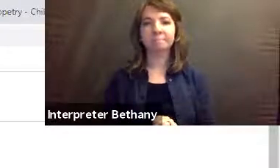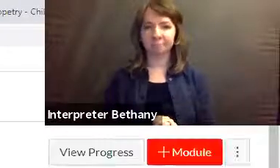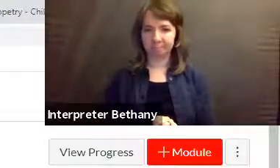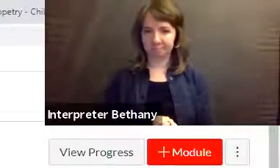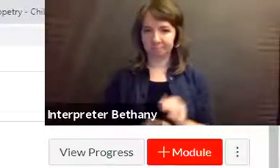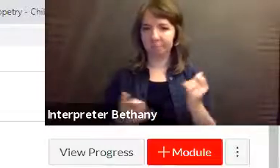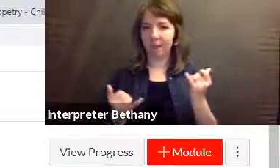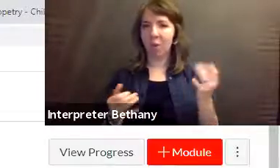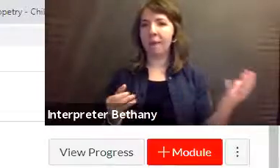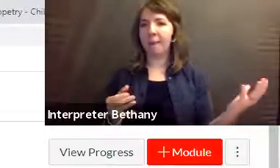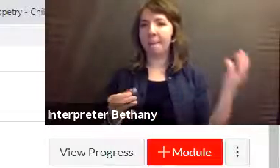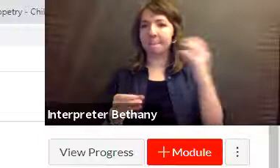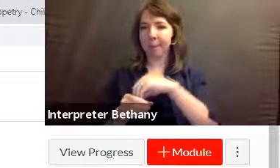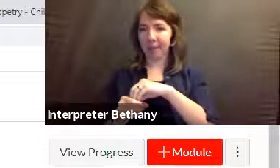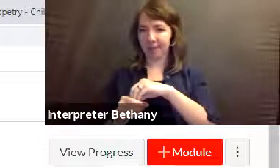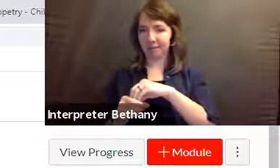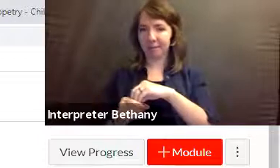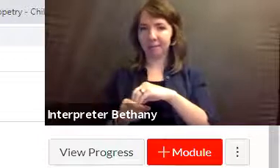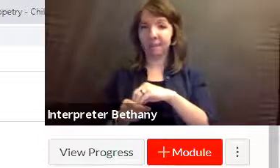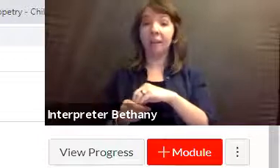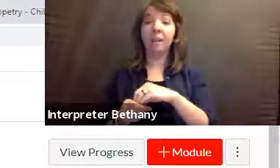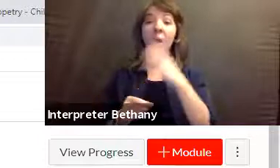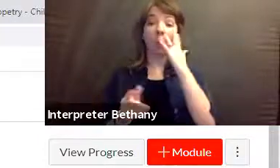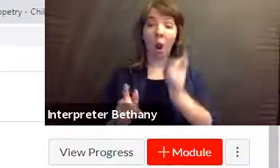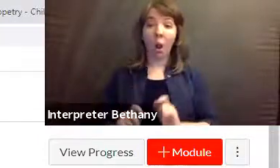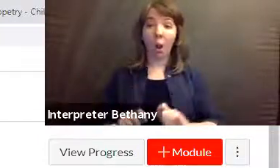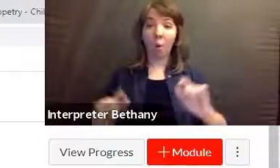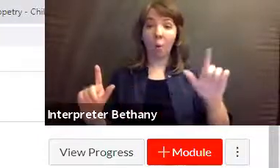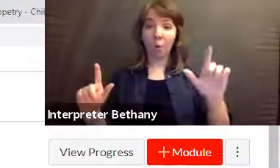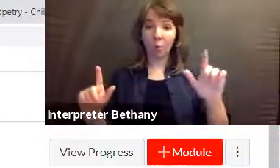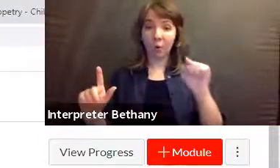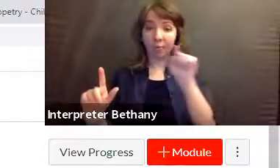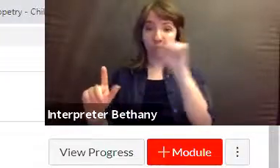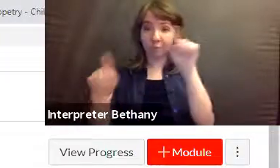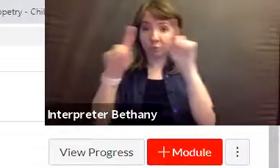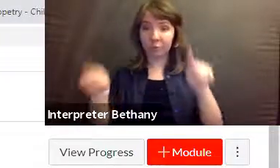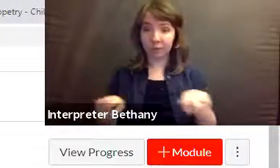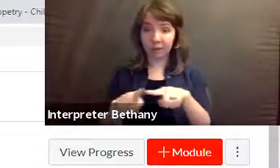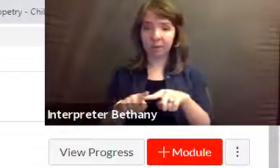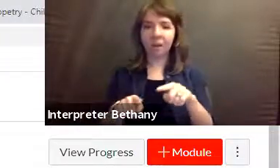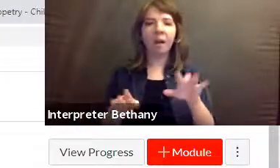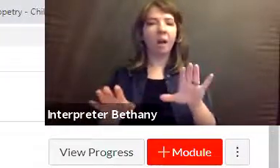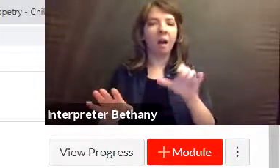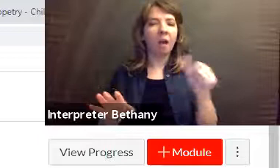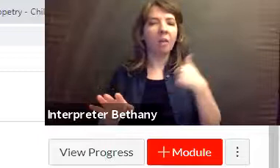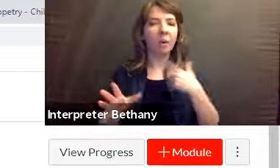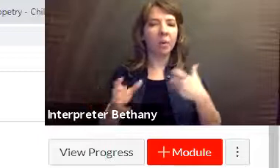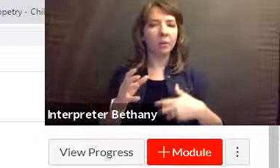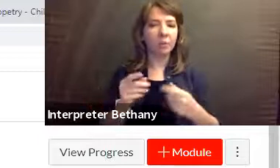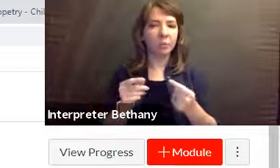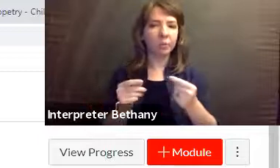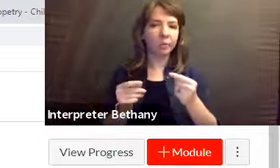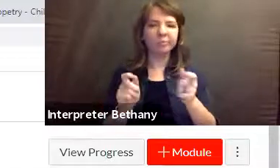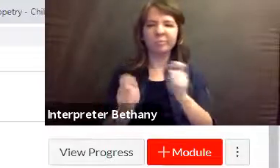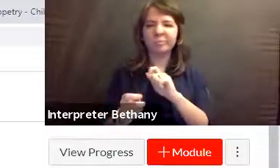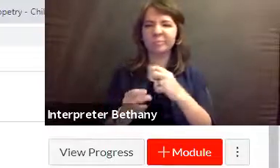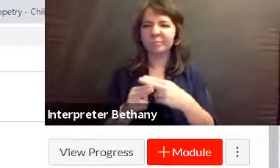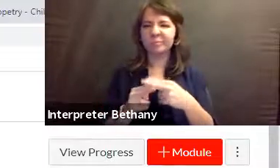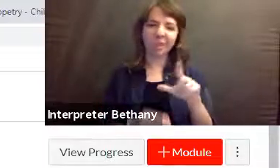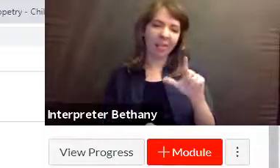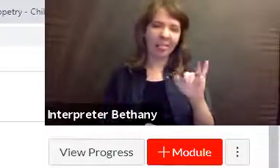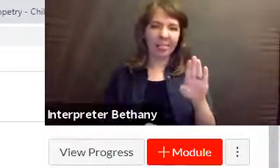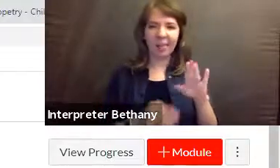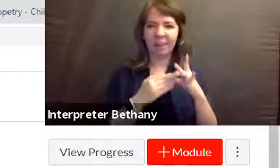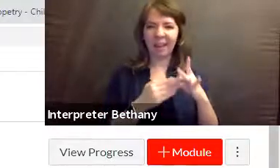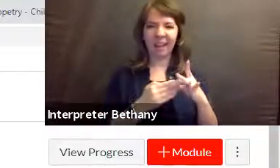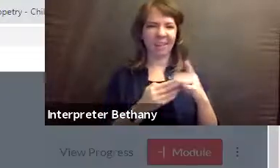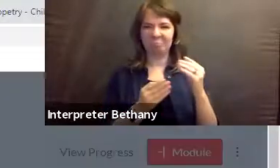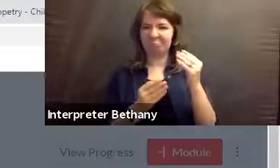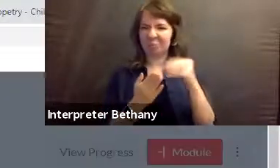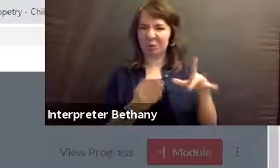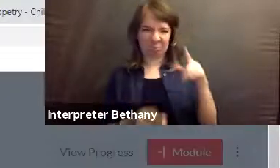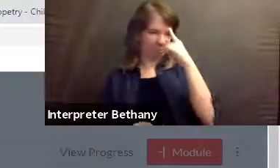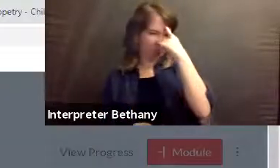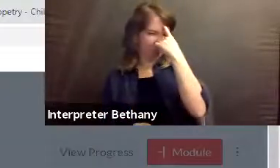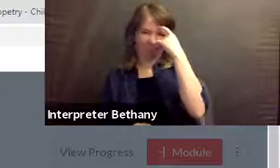Linda Kobashigawa: That's going to load up, it's going to take you back to this screen and then something else that I want to do is actually just want to rename it because live guide students aren't really going to know what a live guide is so I'm just going to put it